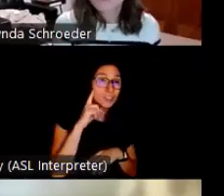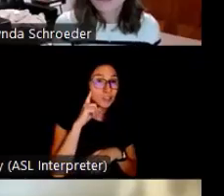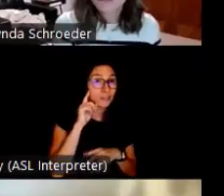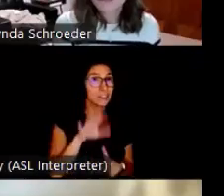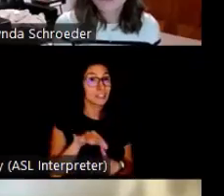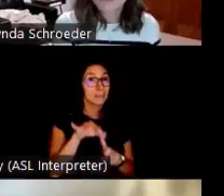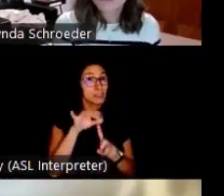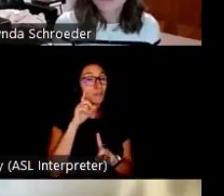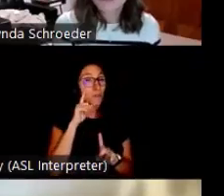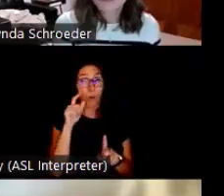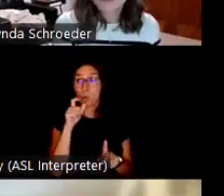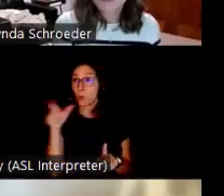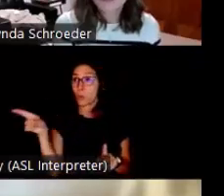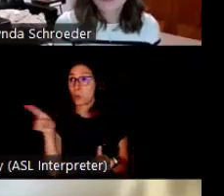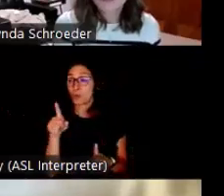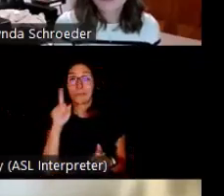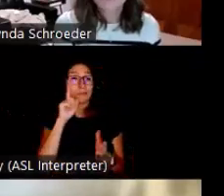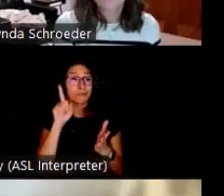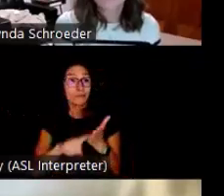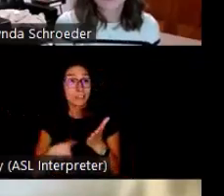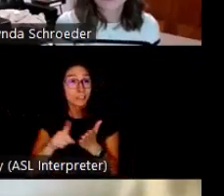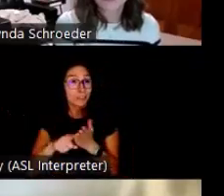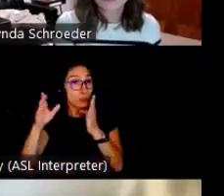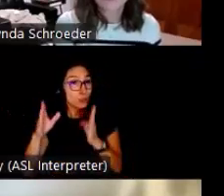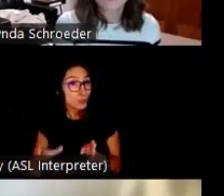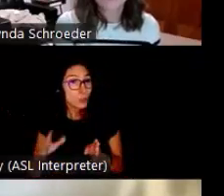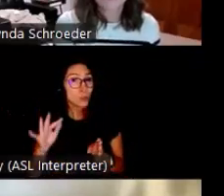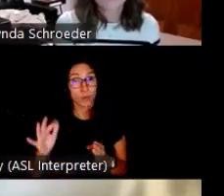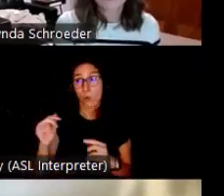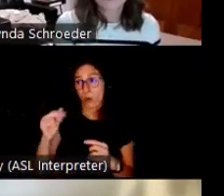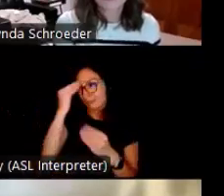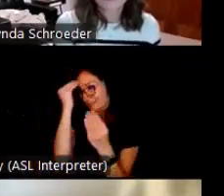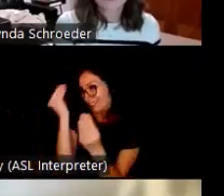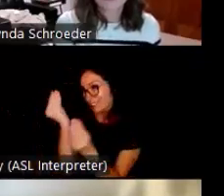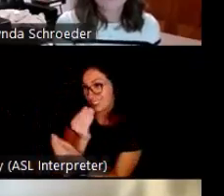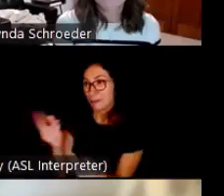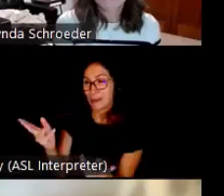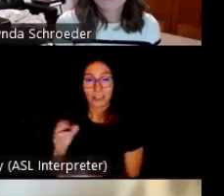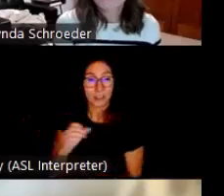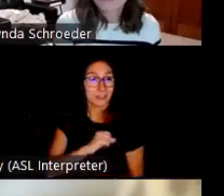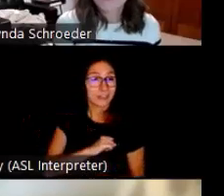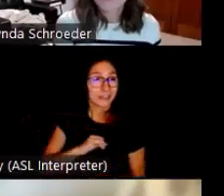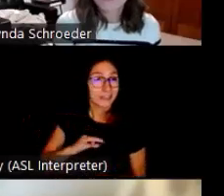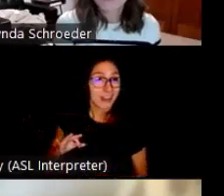or their dissemination folks, when calling is not an option?